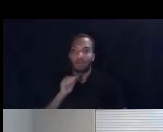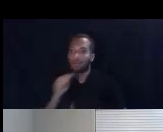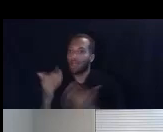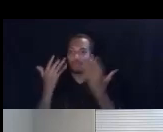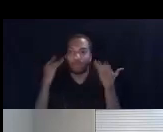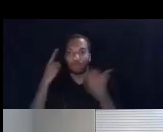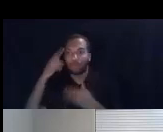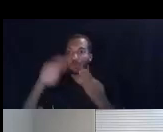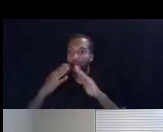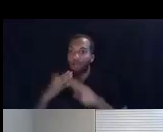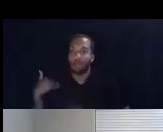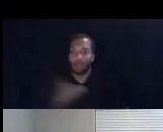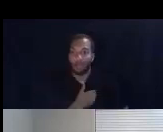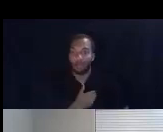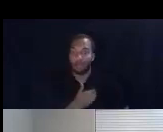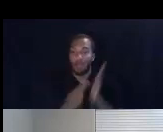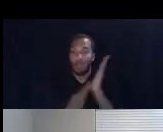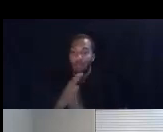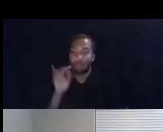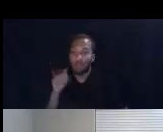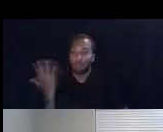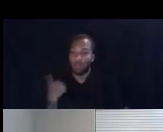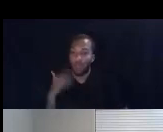And if I'm being honest, that's probably what I'll do over the next three years.